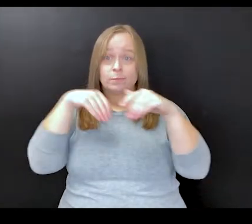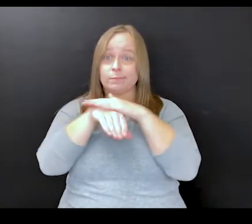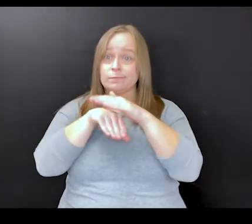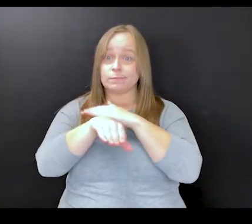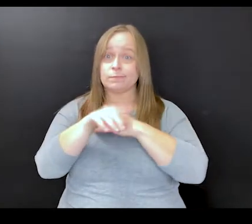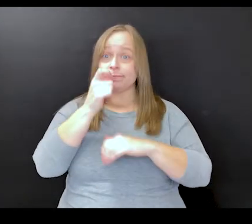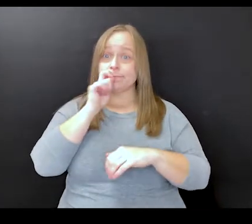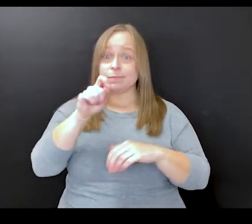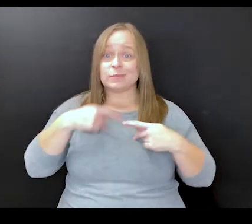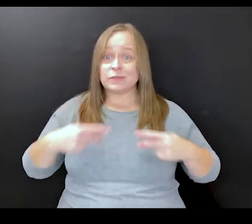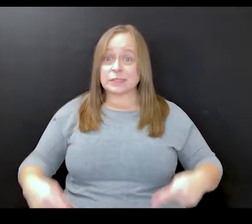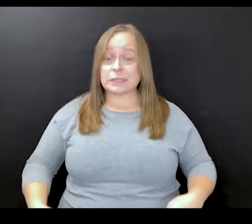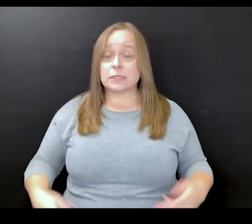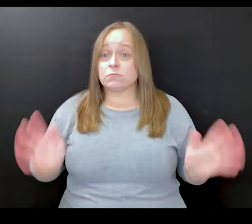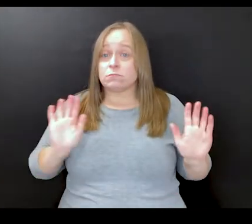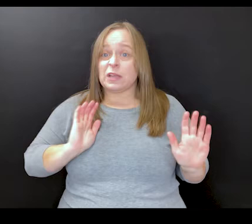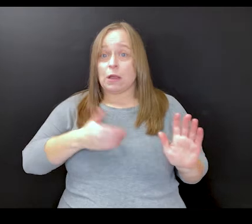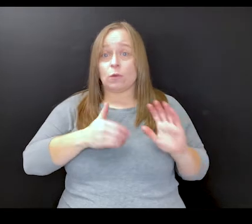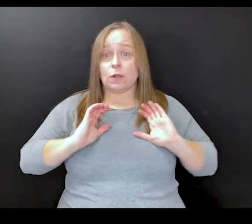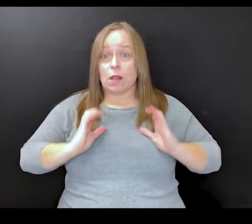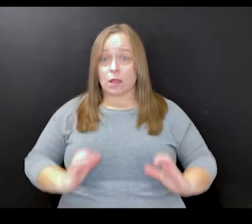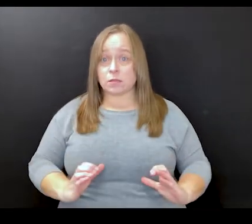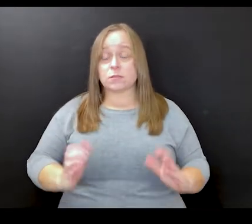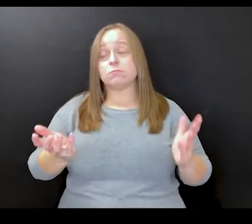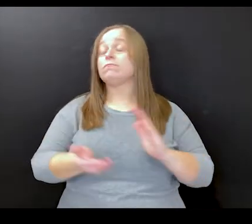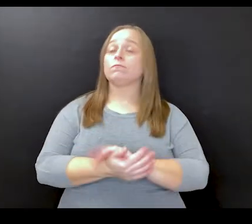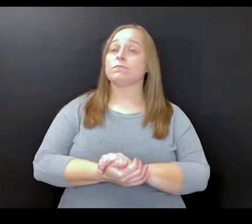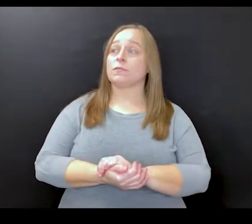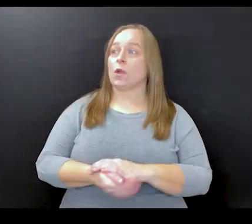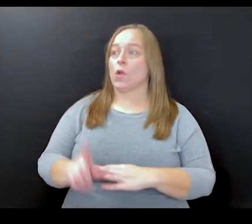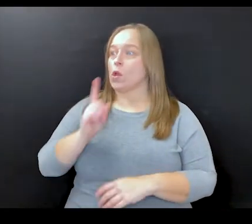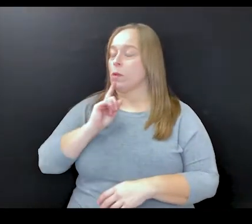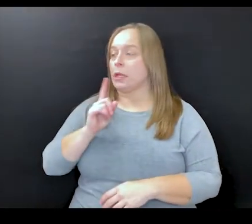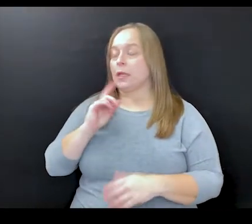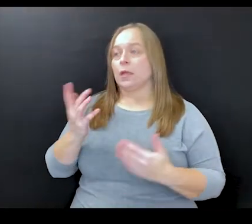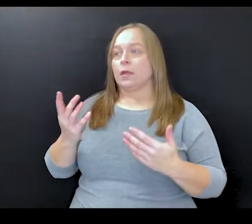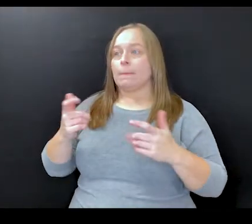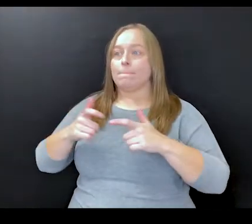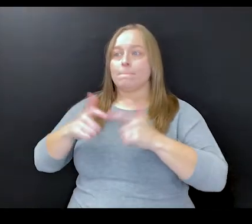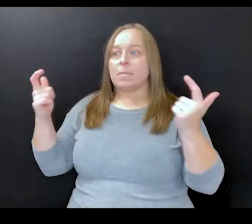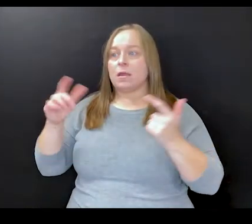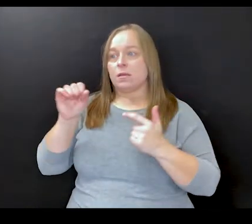are physically accessible to our clients. [Katrin] That really was such a big case.